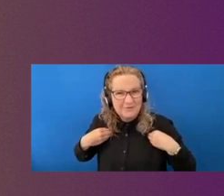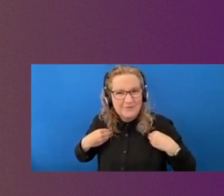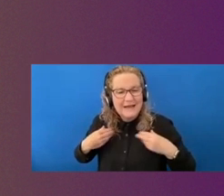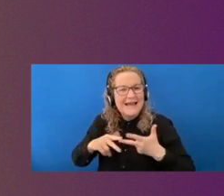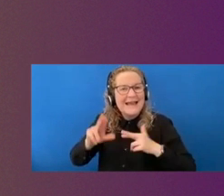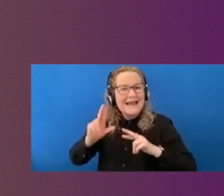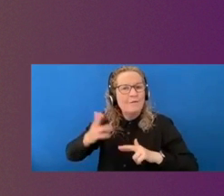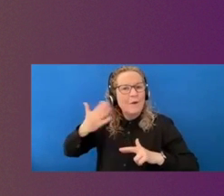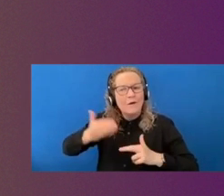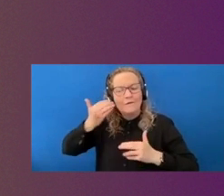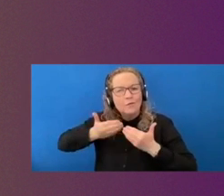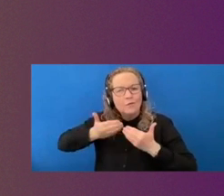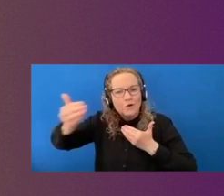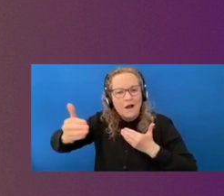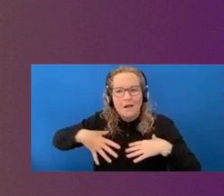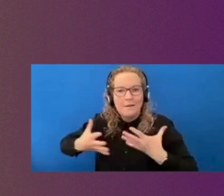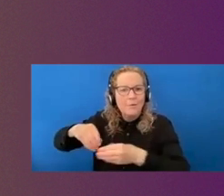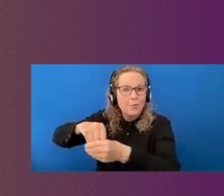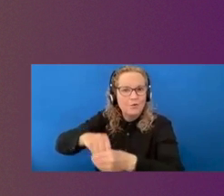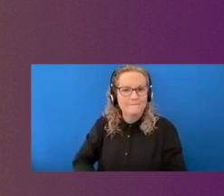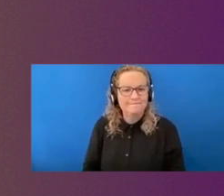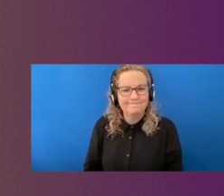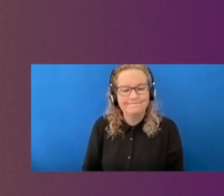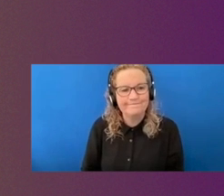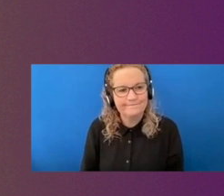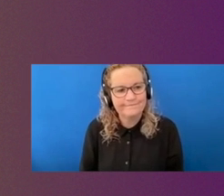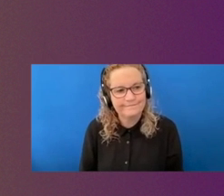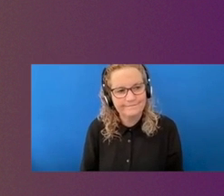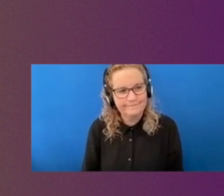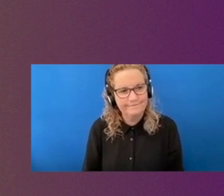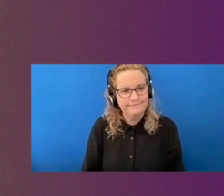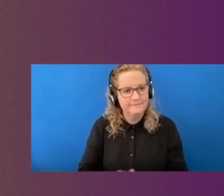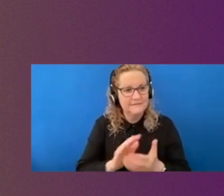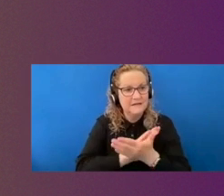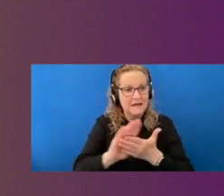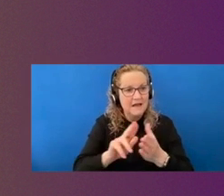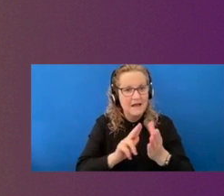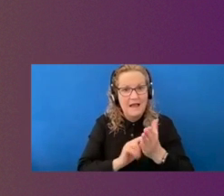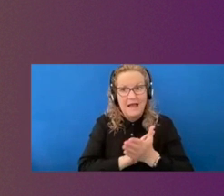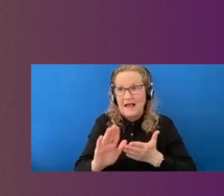yeah definitely now if you can believe it we are actually coming to the end of our panel